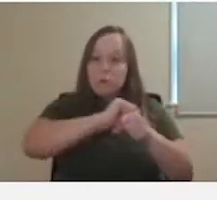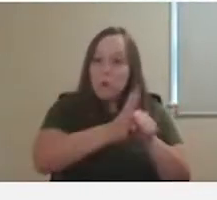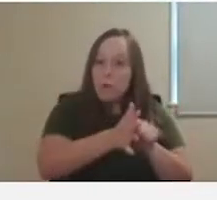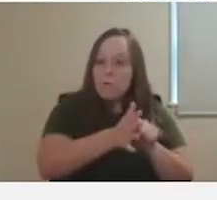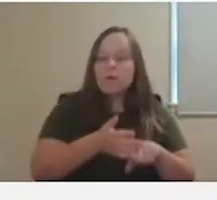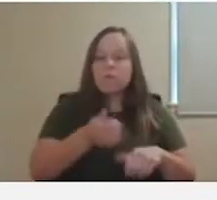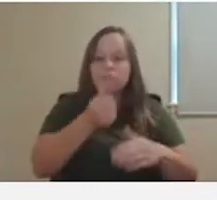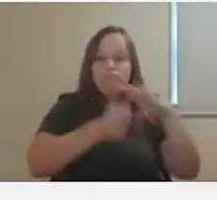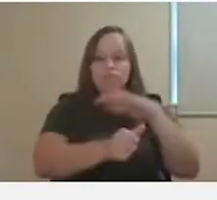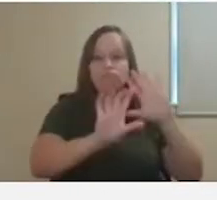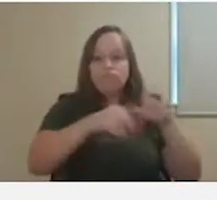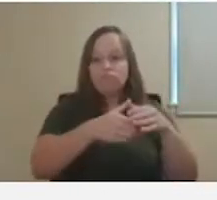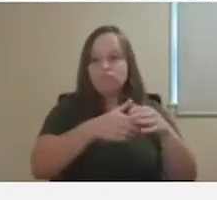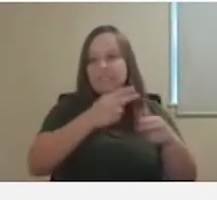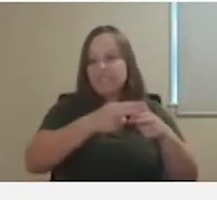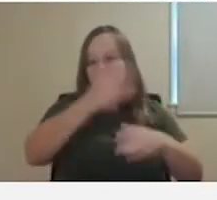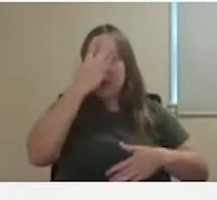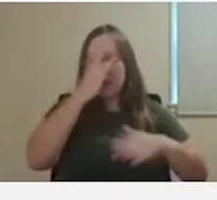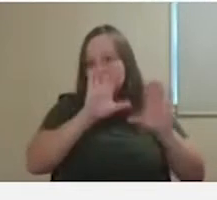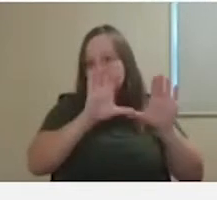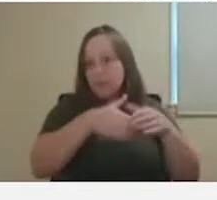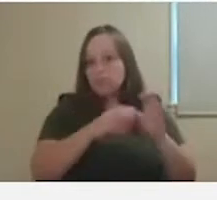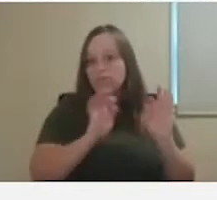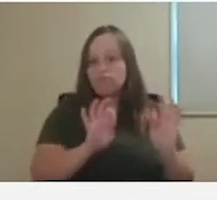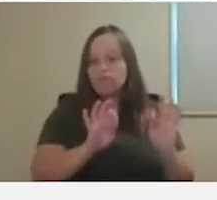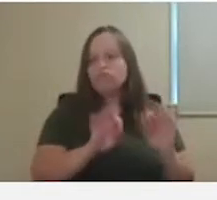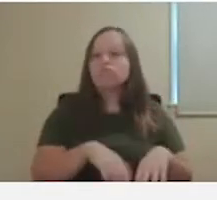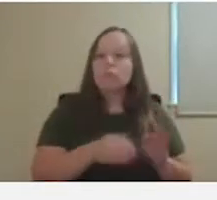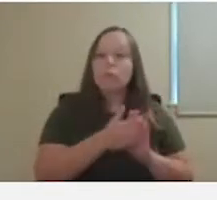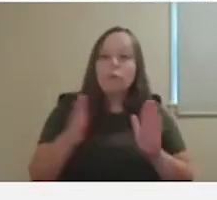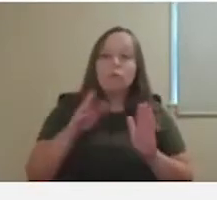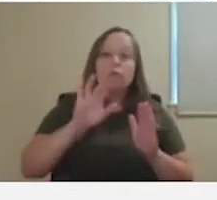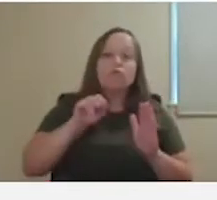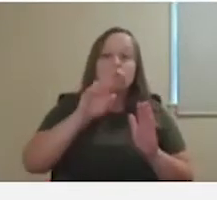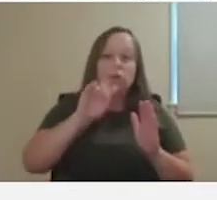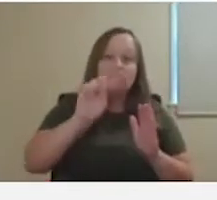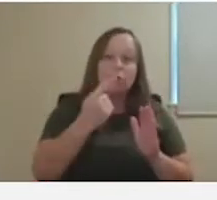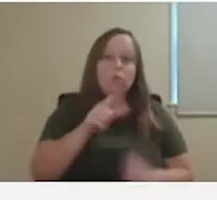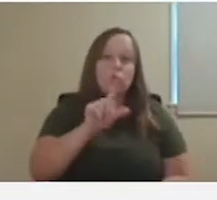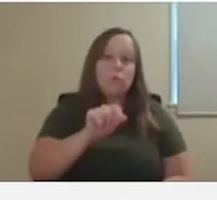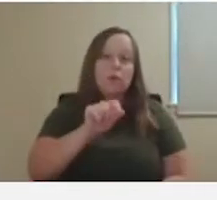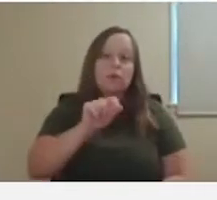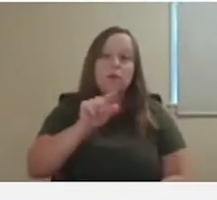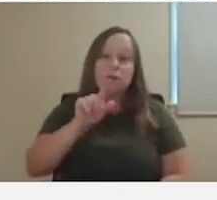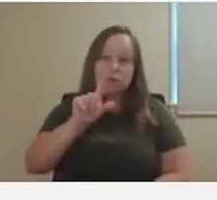within "temporary illness" up through January 1 of 2020.